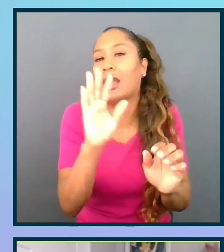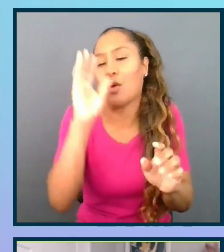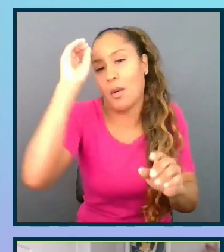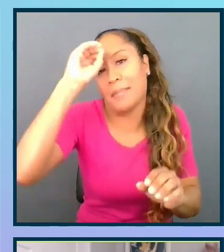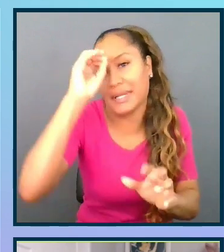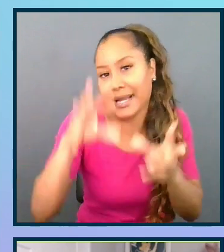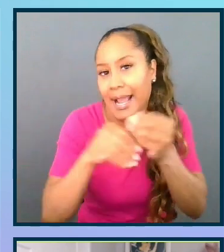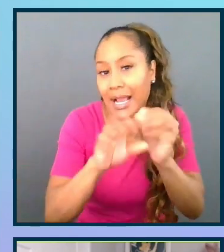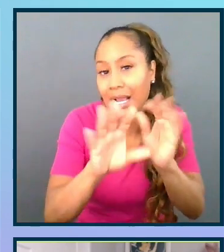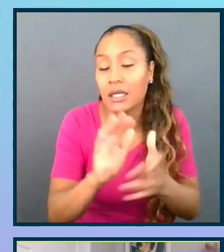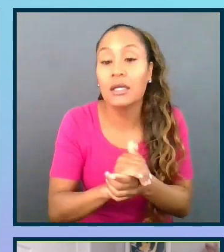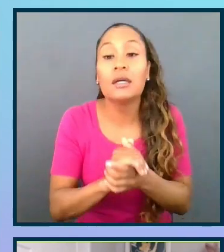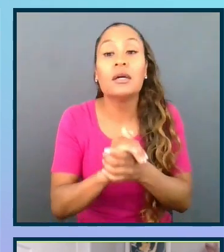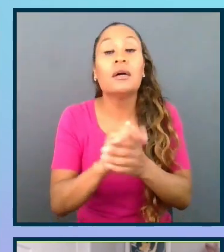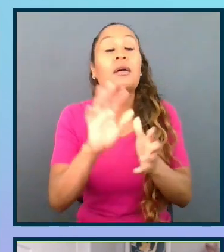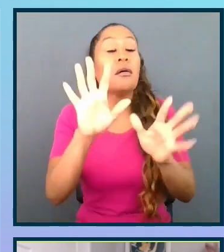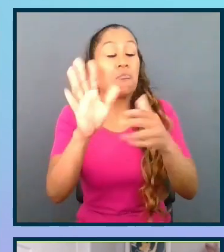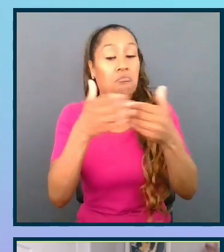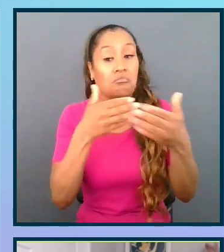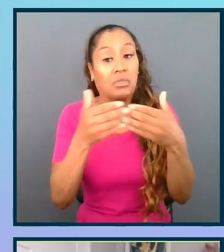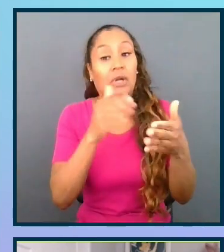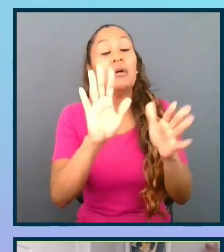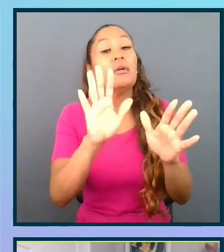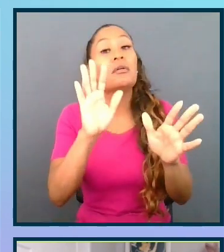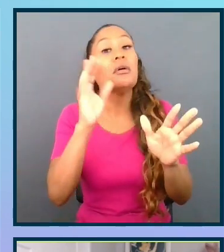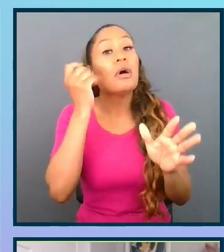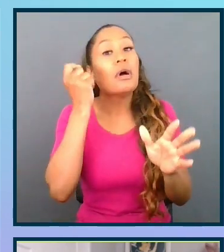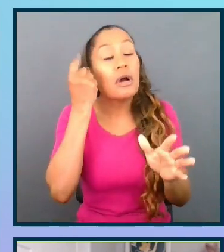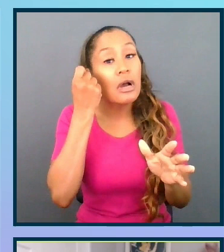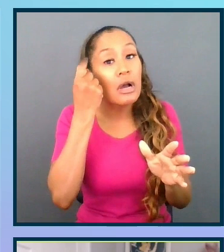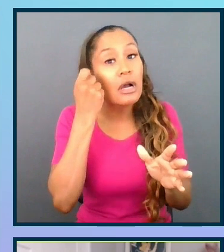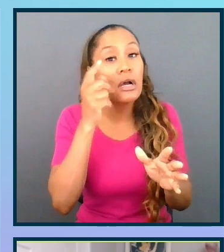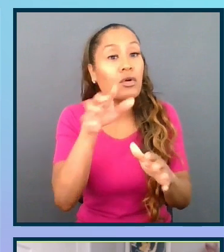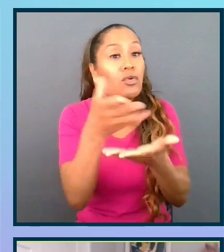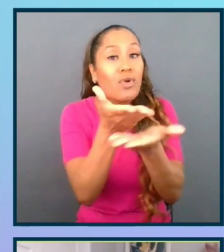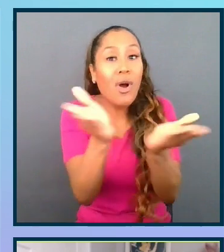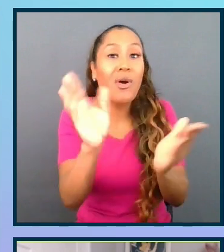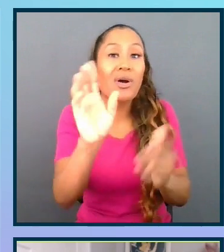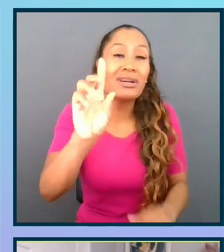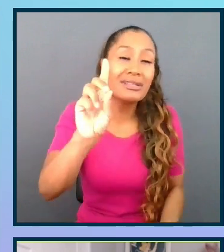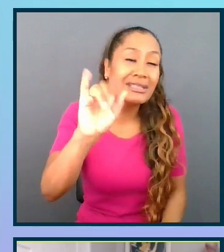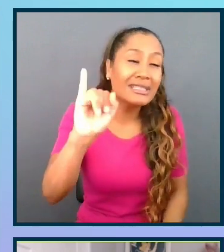what we can take away, is that digital designers are entering industry roles,